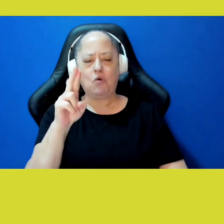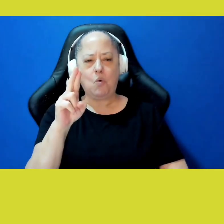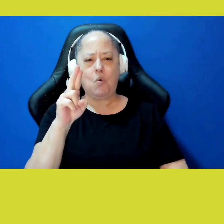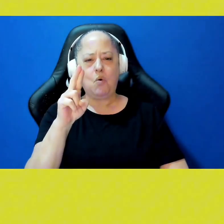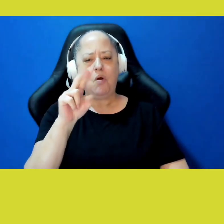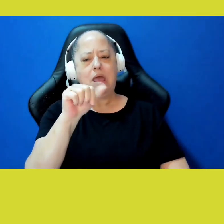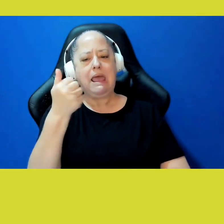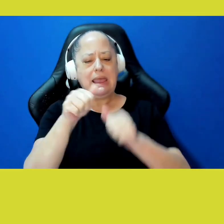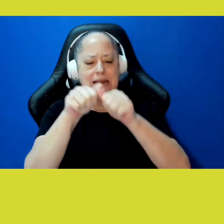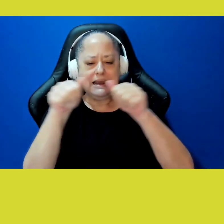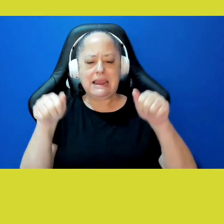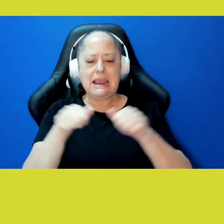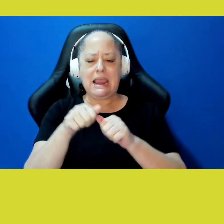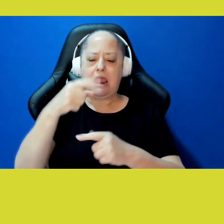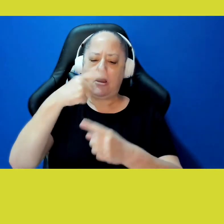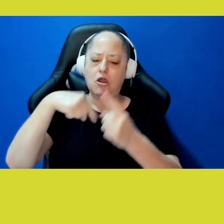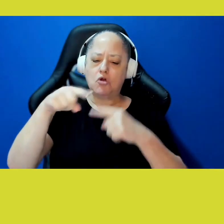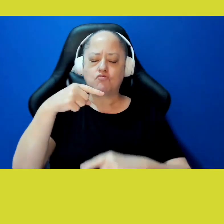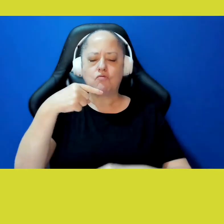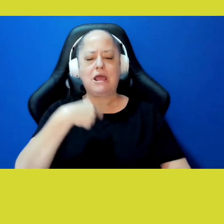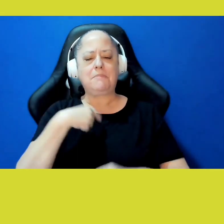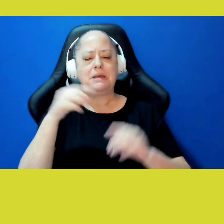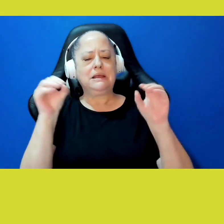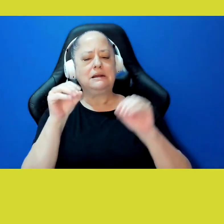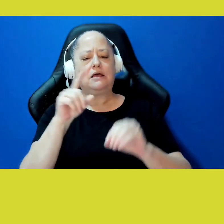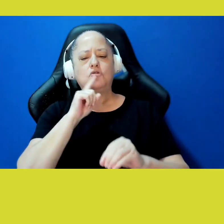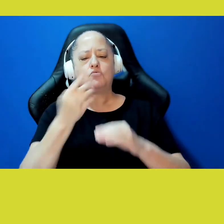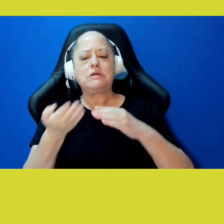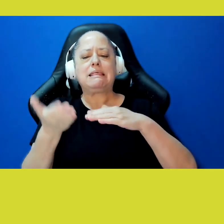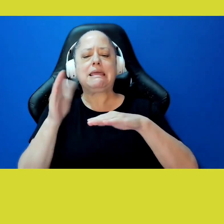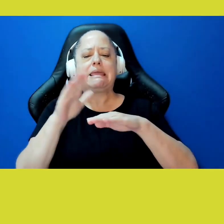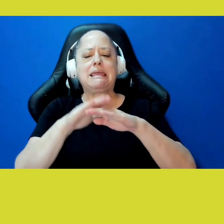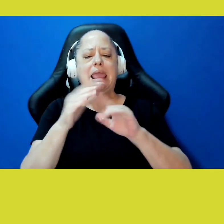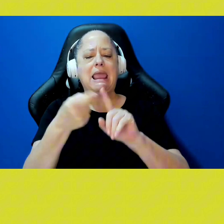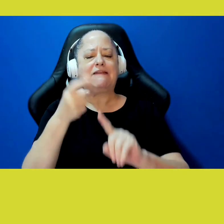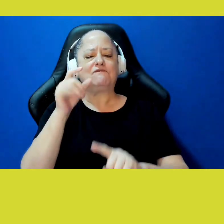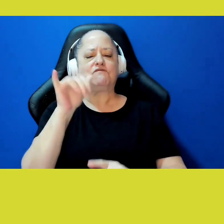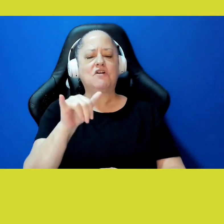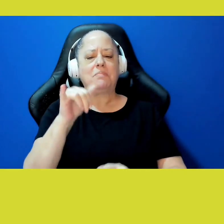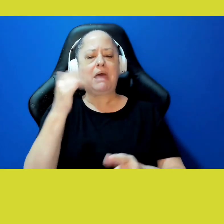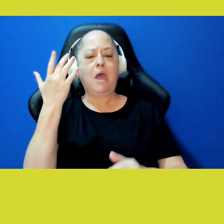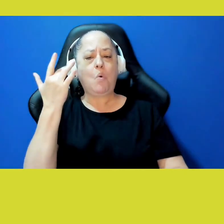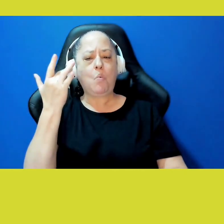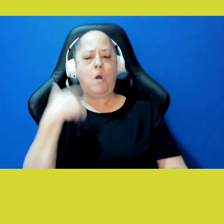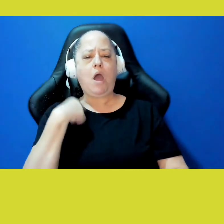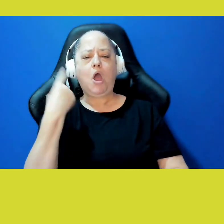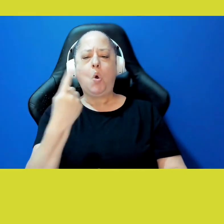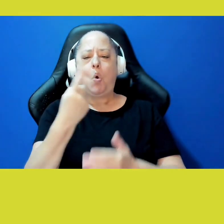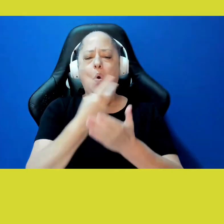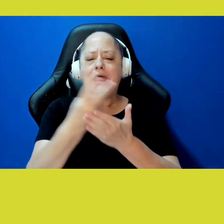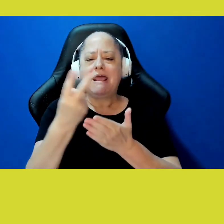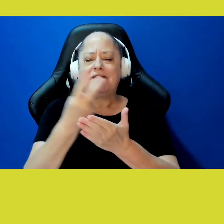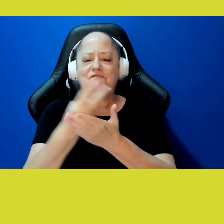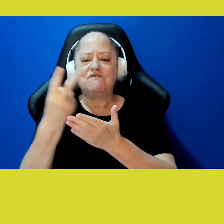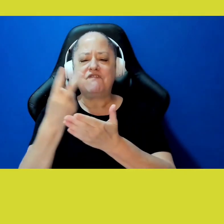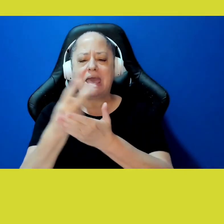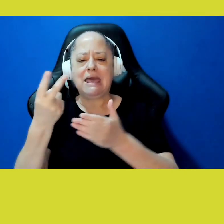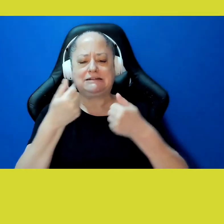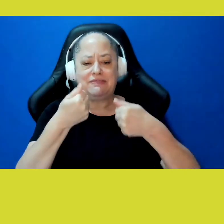around me. There was nothing really gained from it because I always failed at that attempt. When I got to DC,